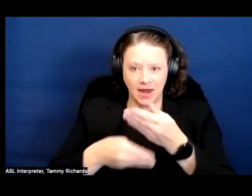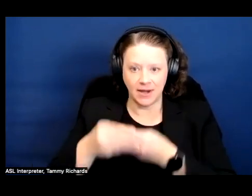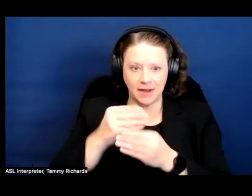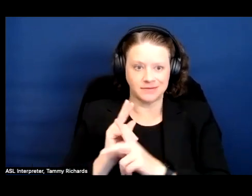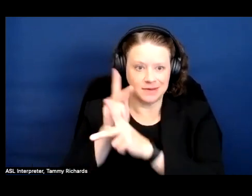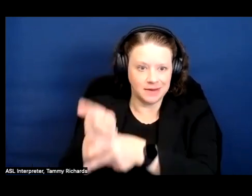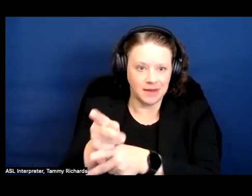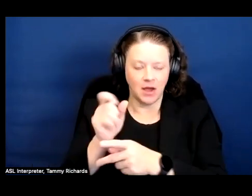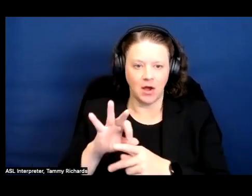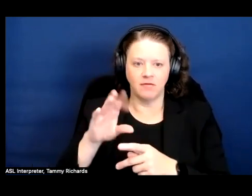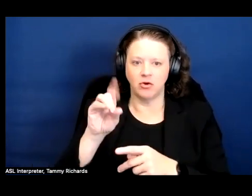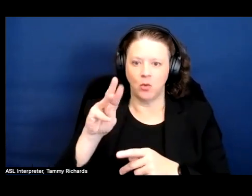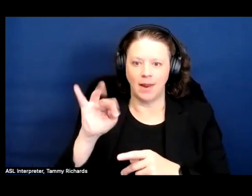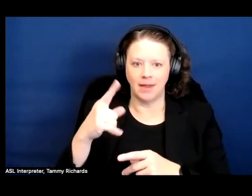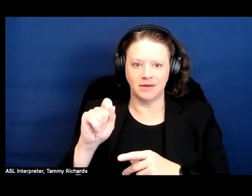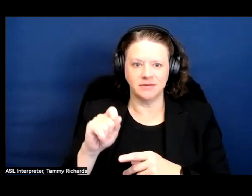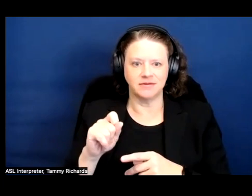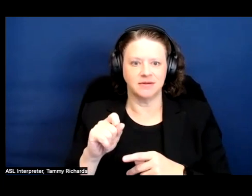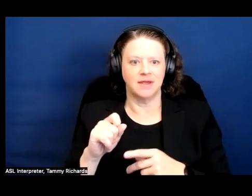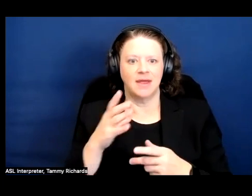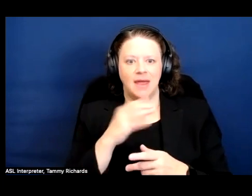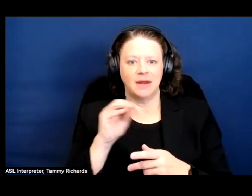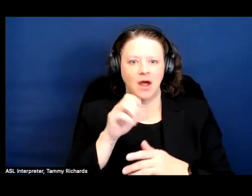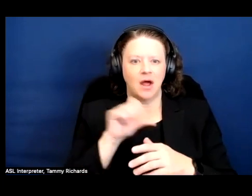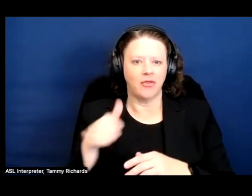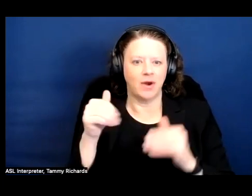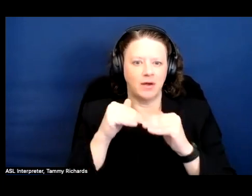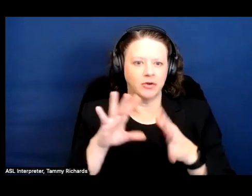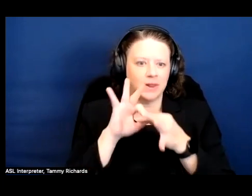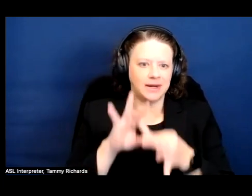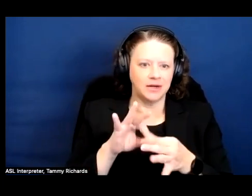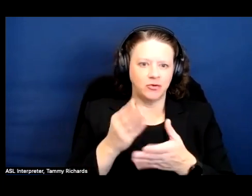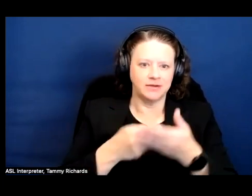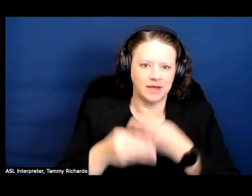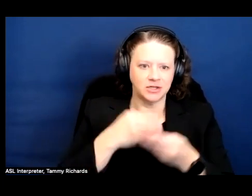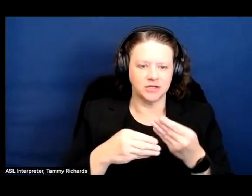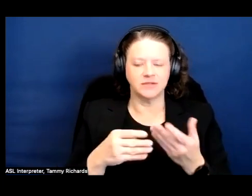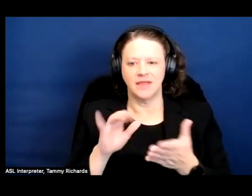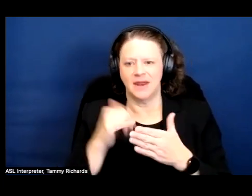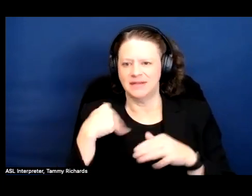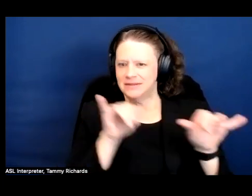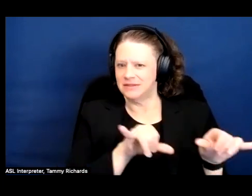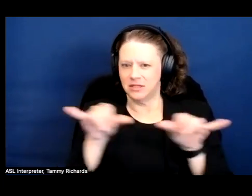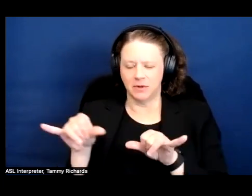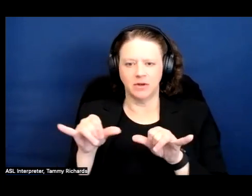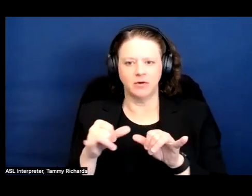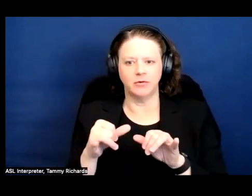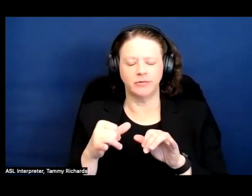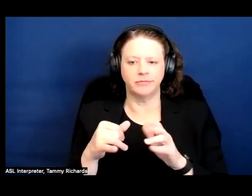and also families with minor children. So just wanted to highlight that as well.